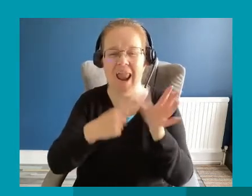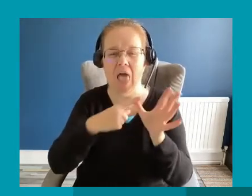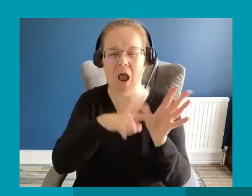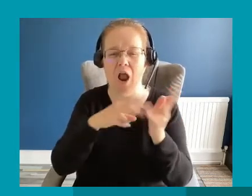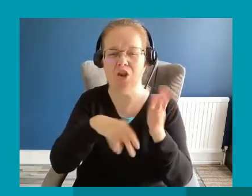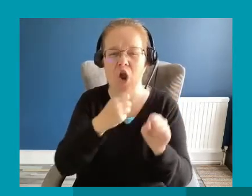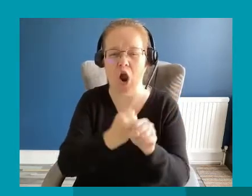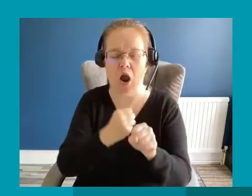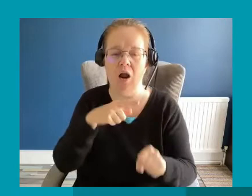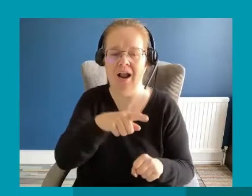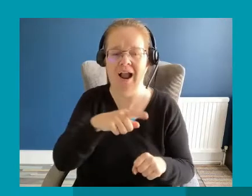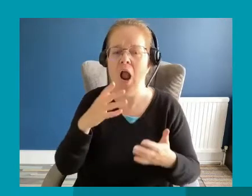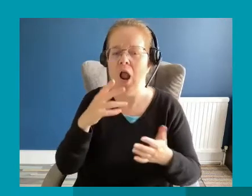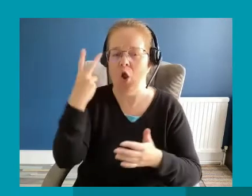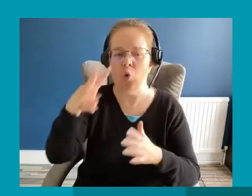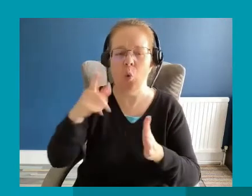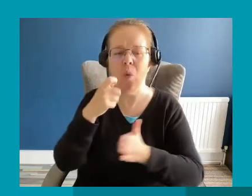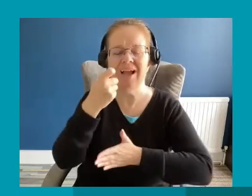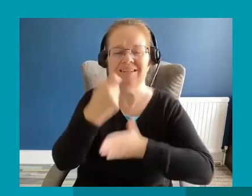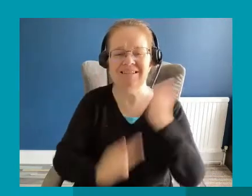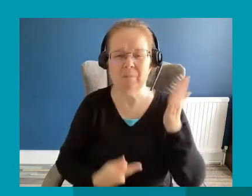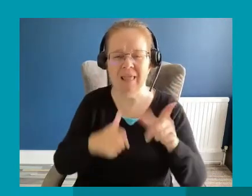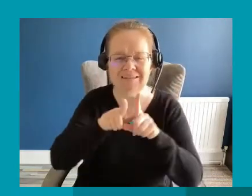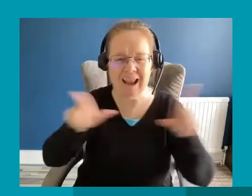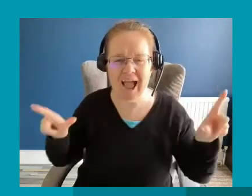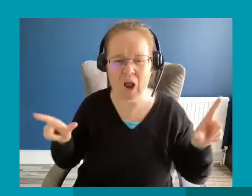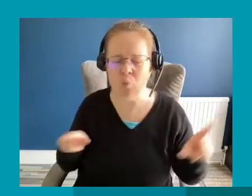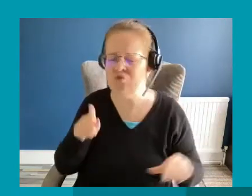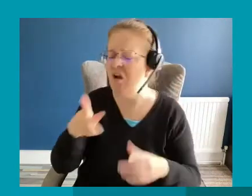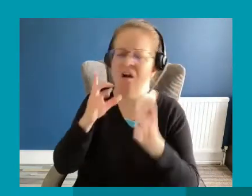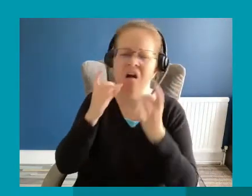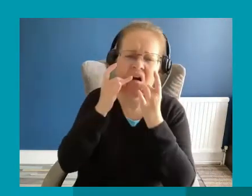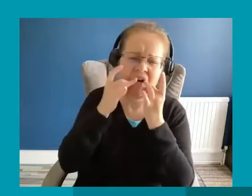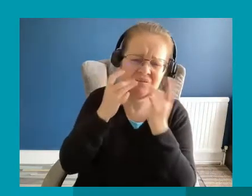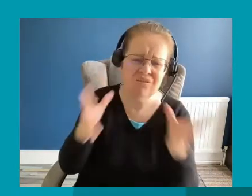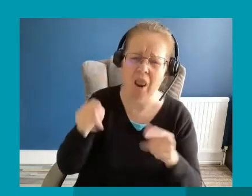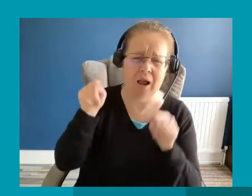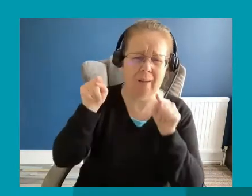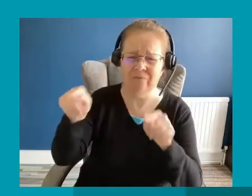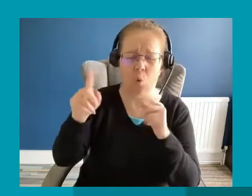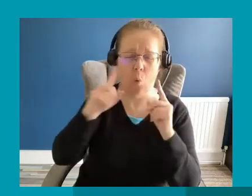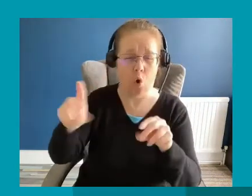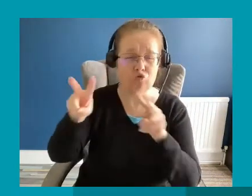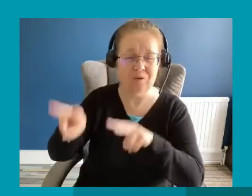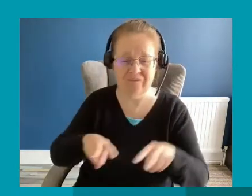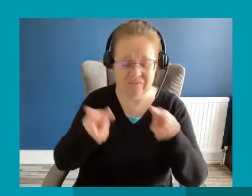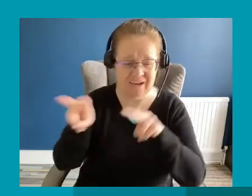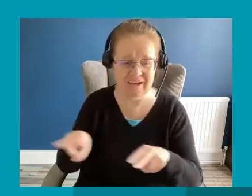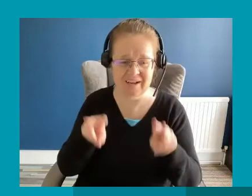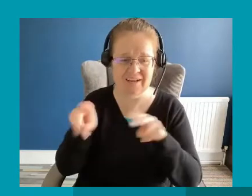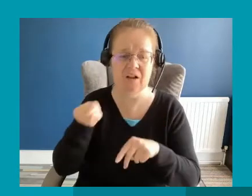and you can follow some of her tips. It is really, really very, very powerful piece and she brings it